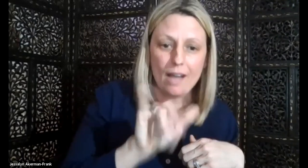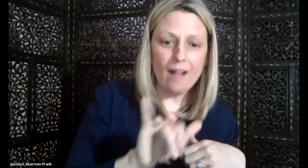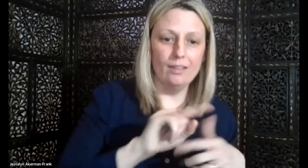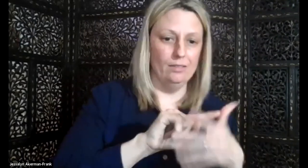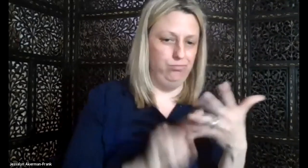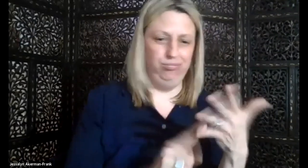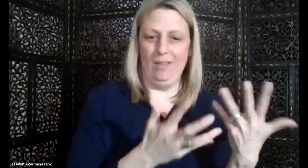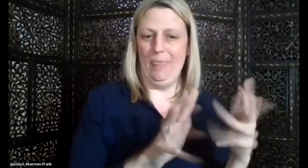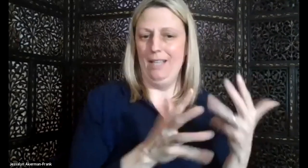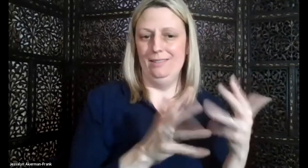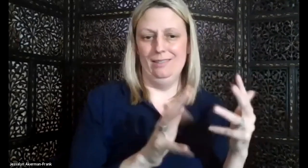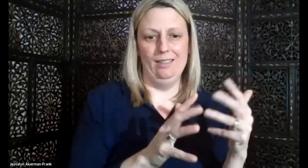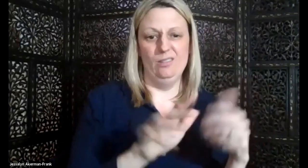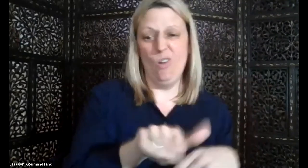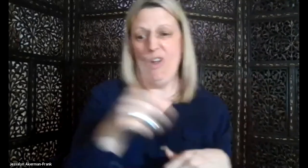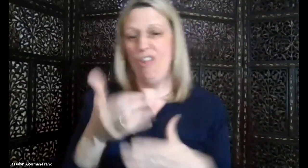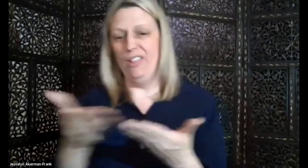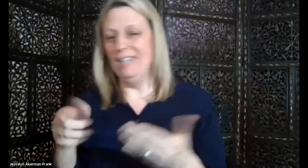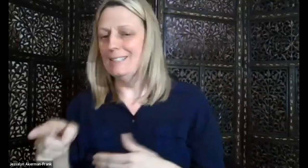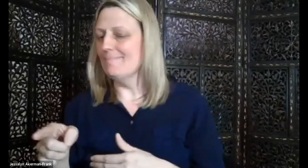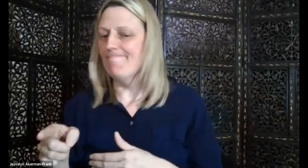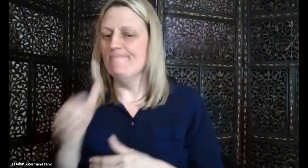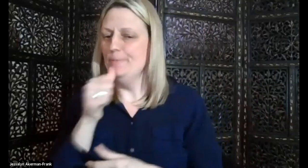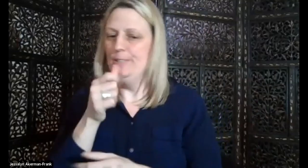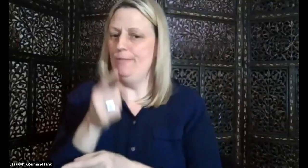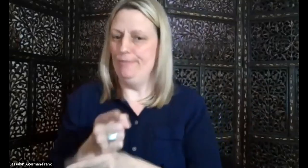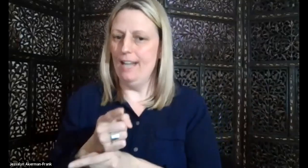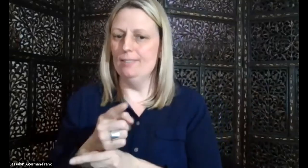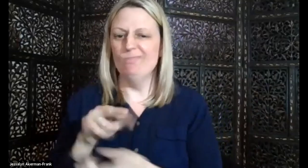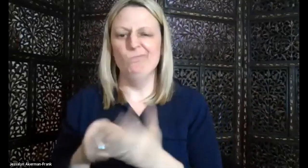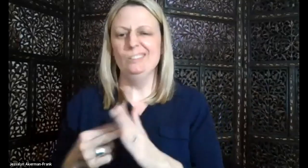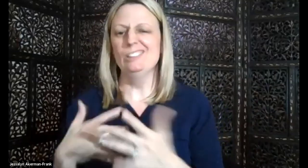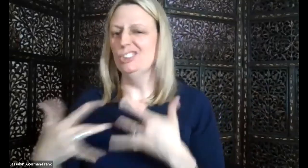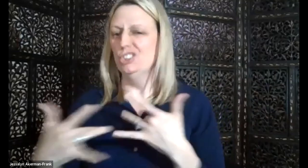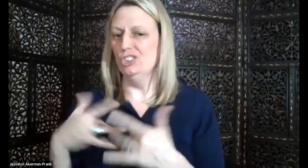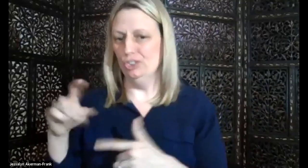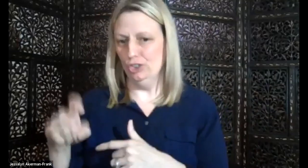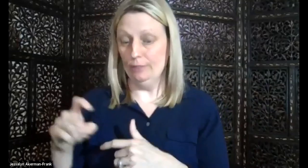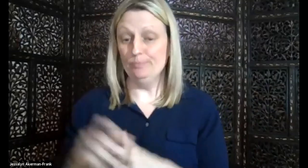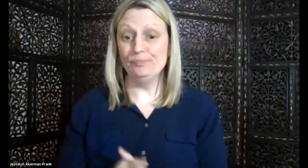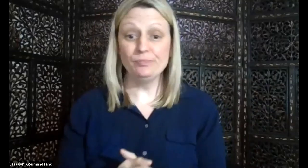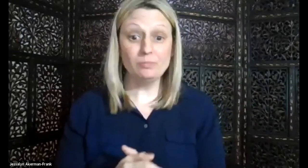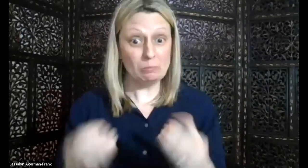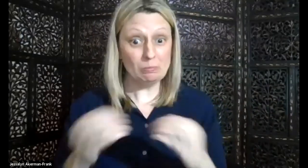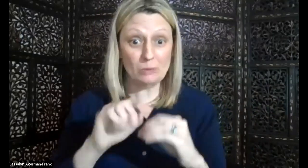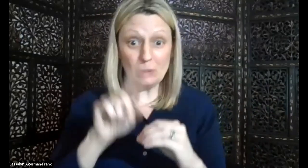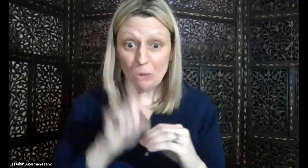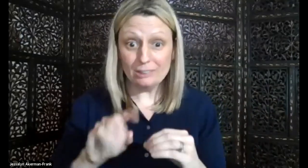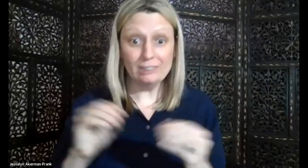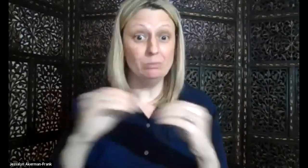a code to be able to fill those out online. Where do you live, who do you live with, what is your nationality, things of that